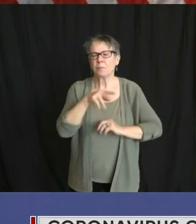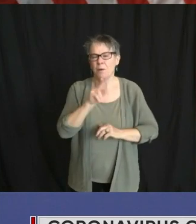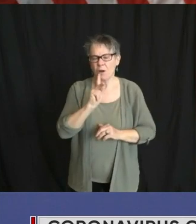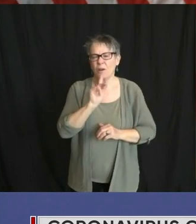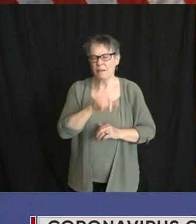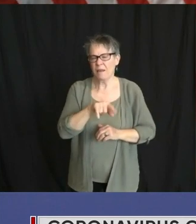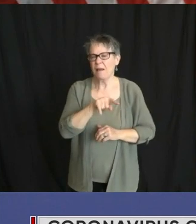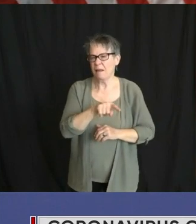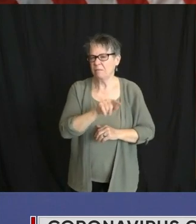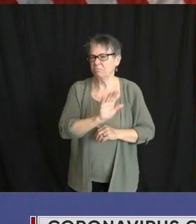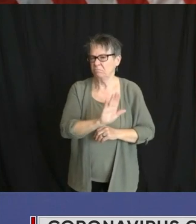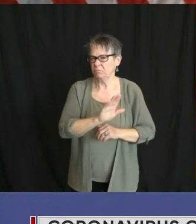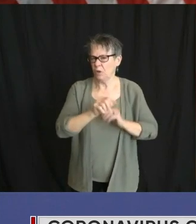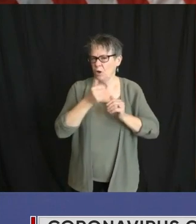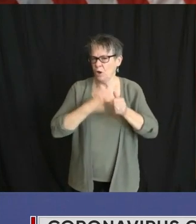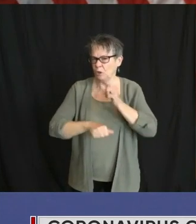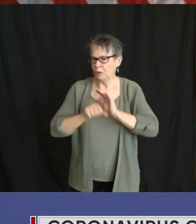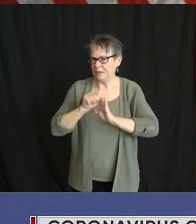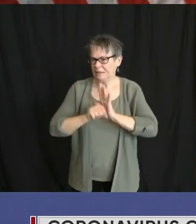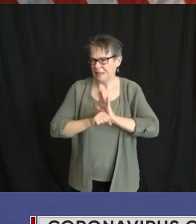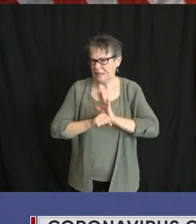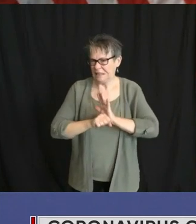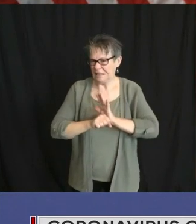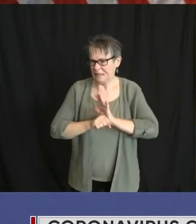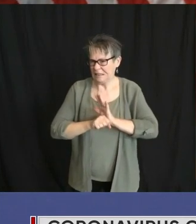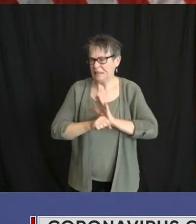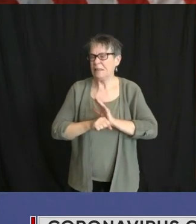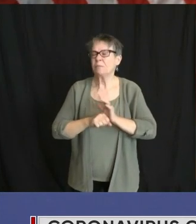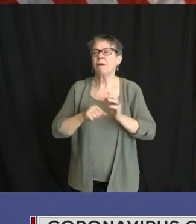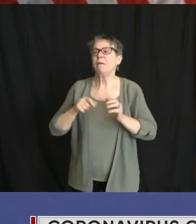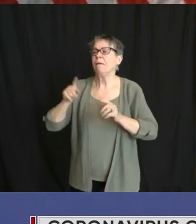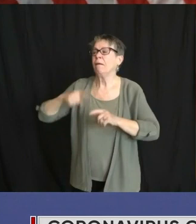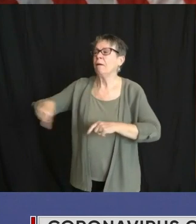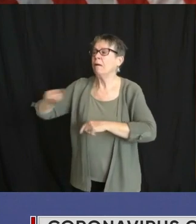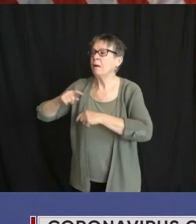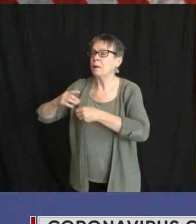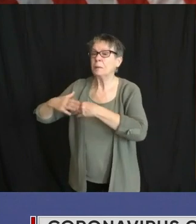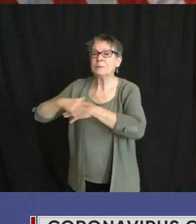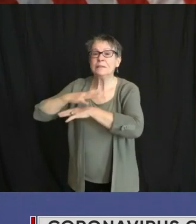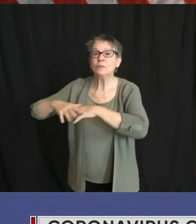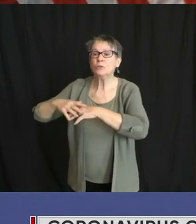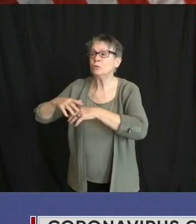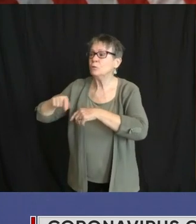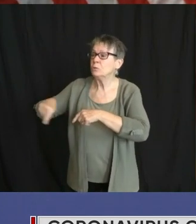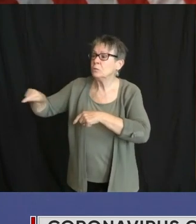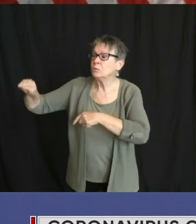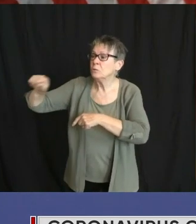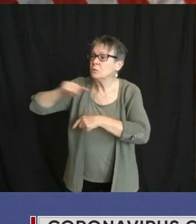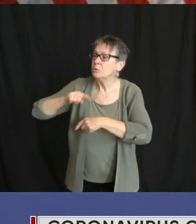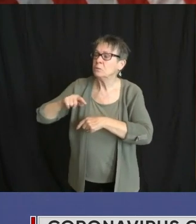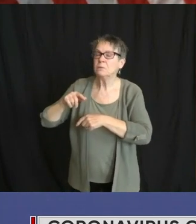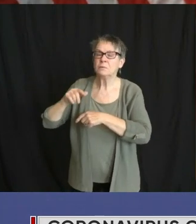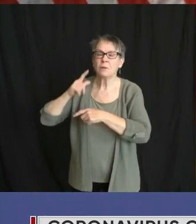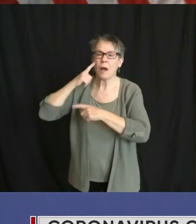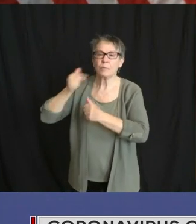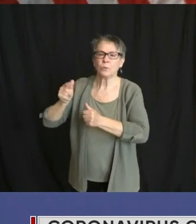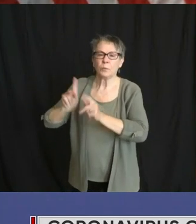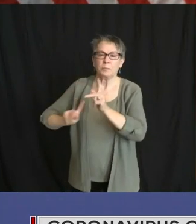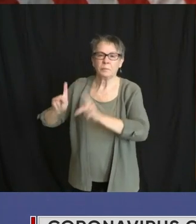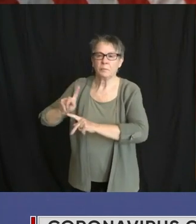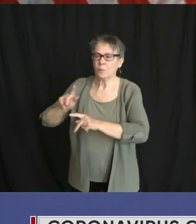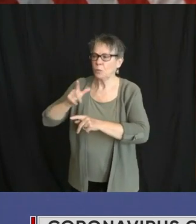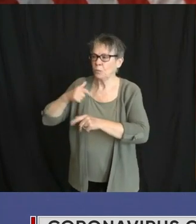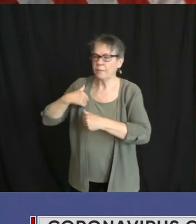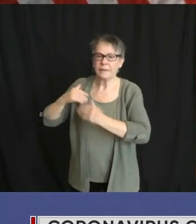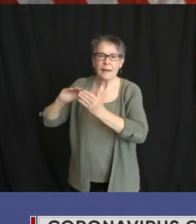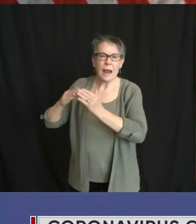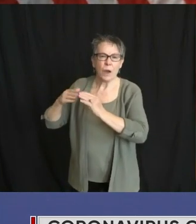I KNOW THAT THE LABOR